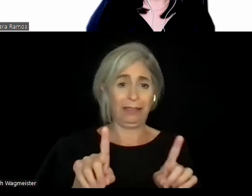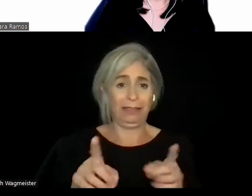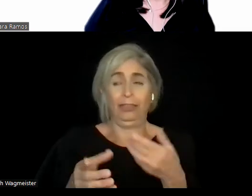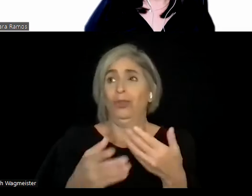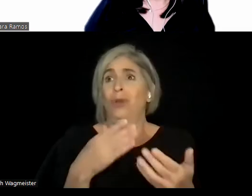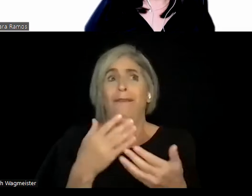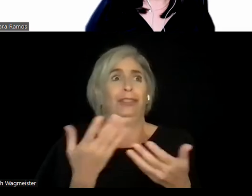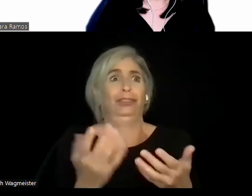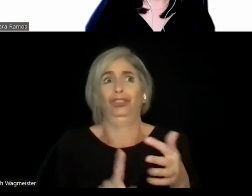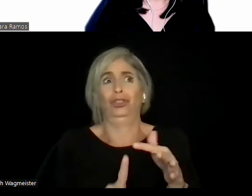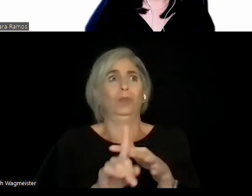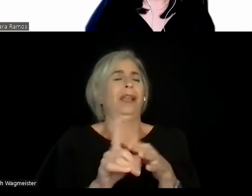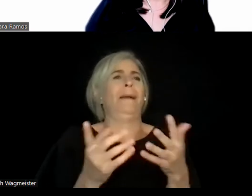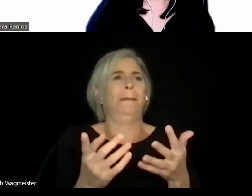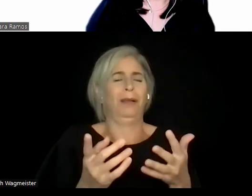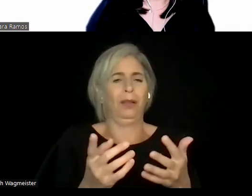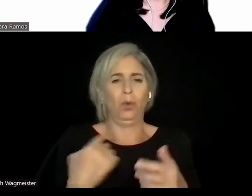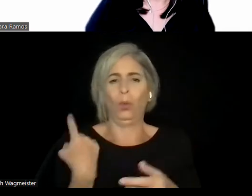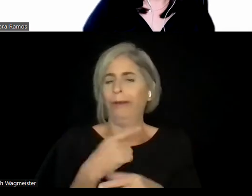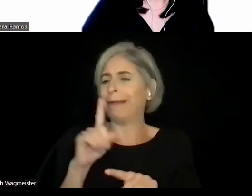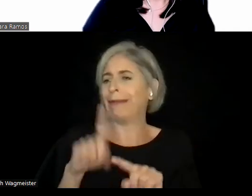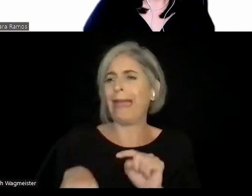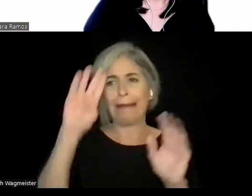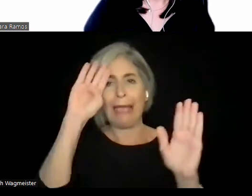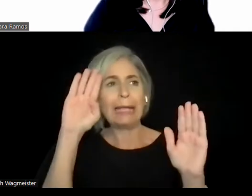ecog for evaluations, we're going to do studies on